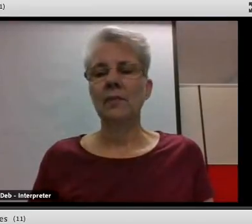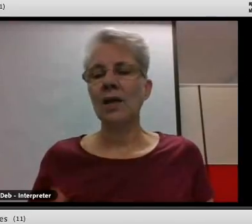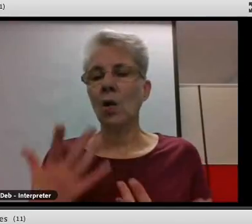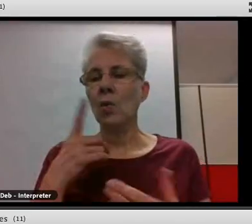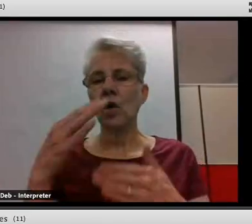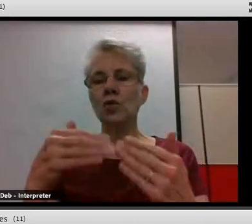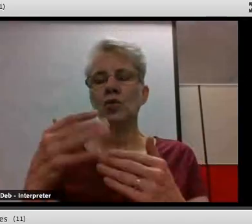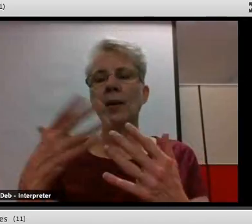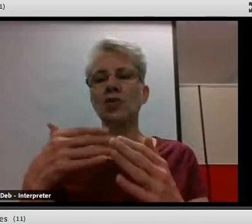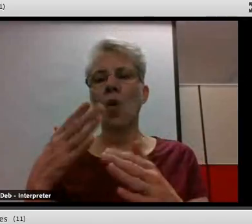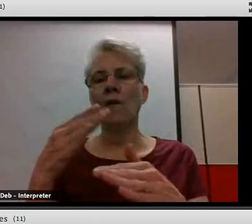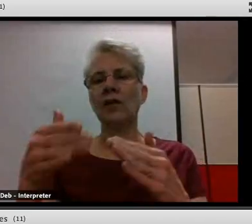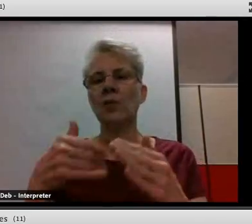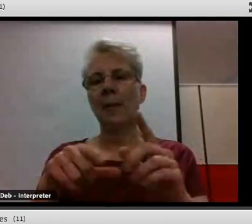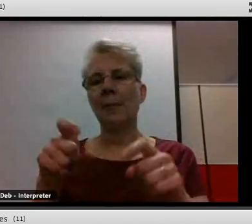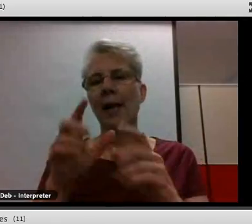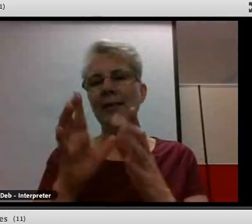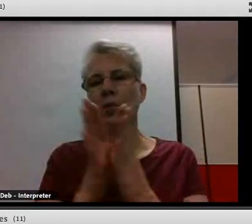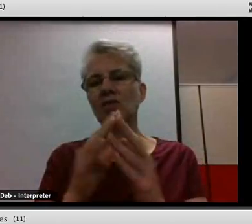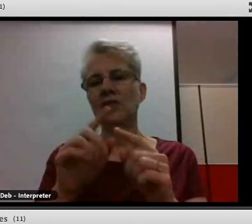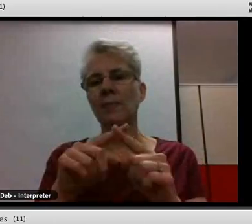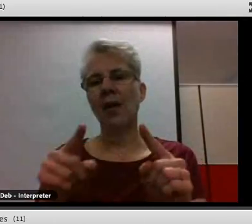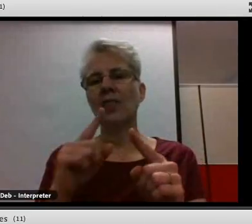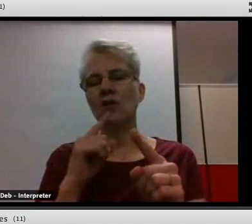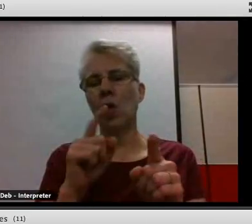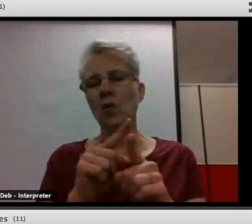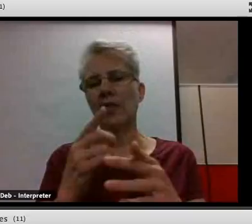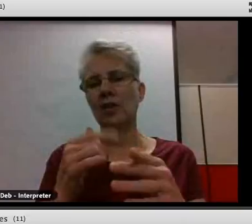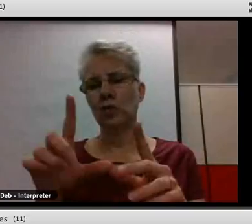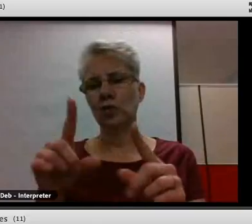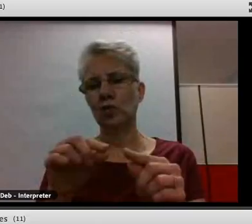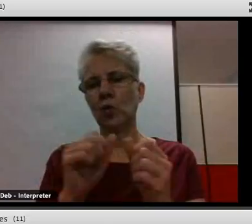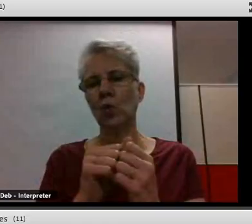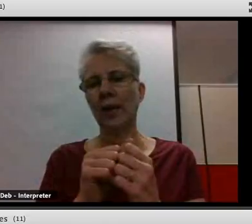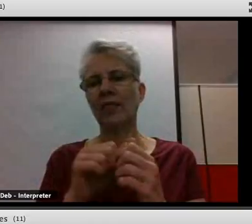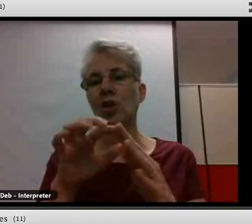I can't even pronounce it, but that's not what it's talking about.